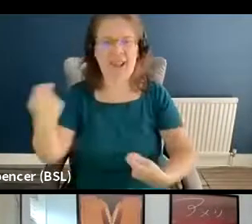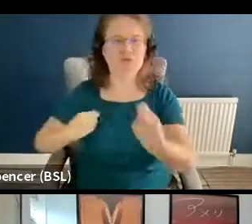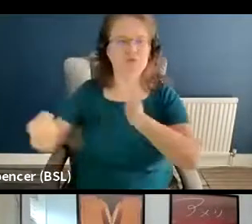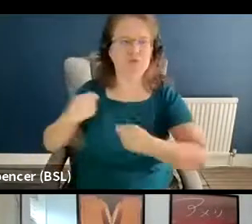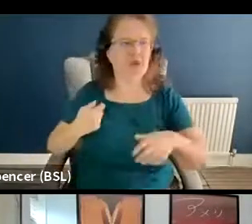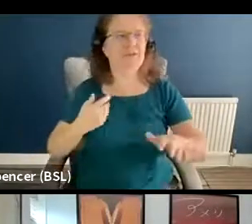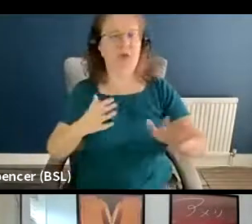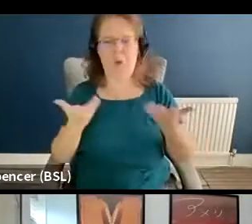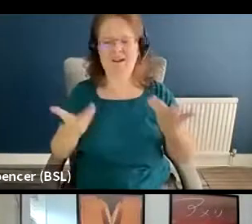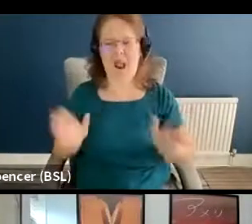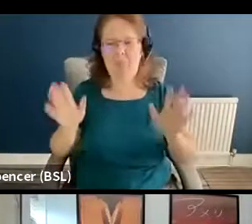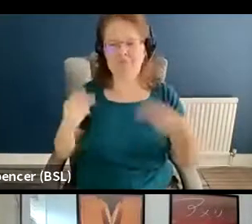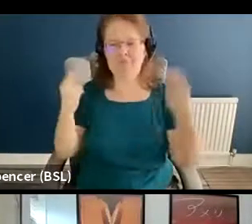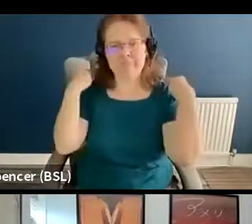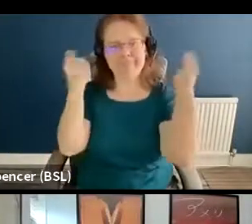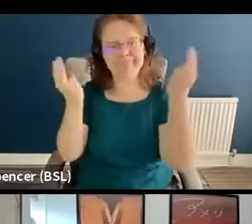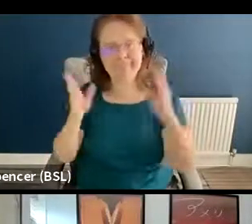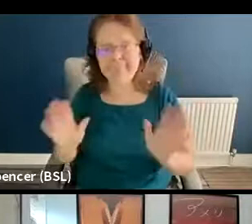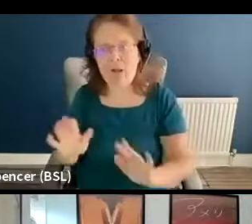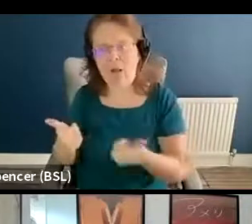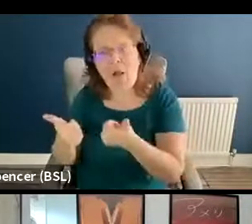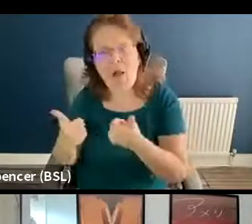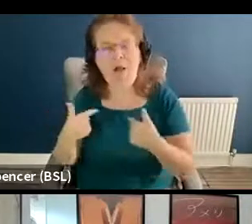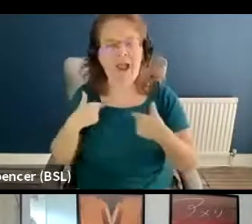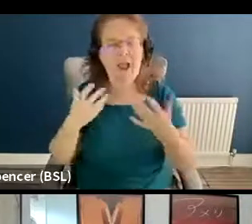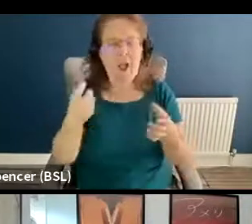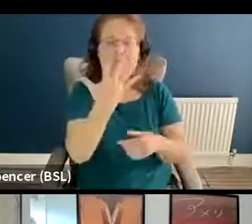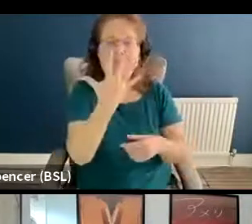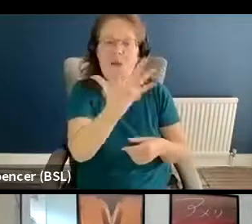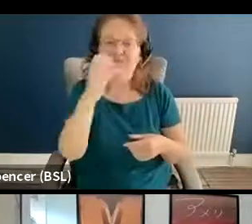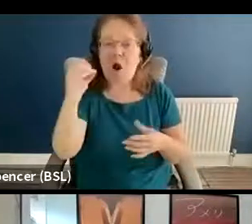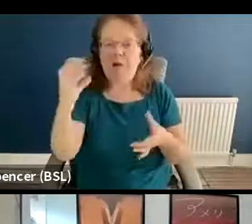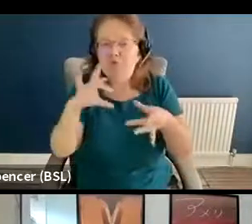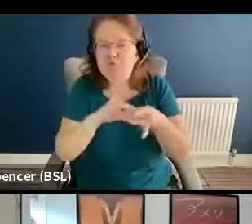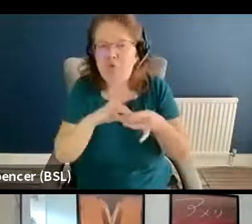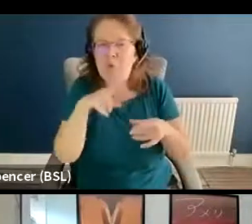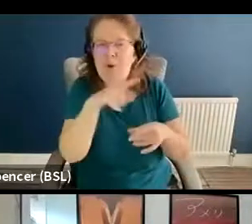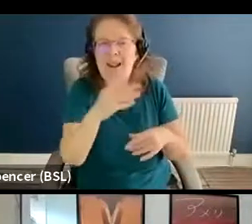They have joined 500 have joined. The valuable 500 are committing to, including